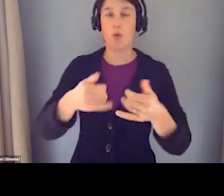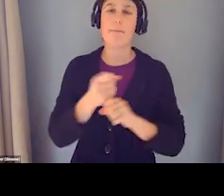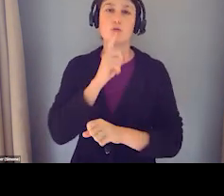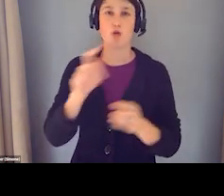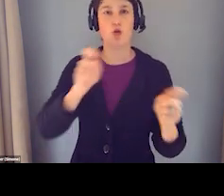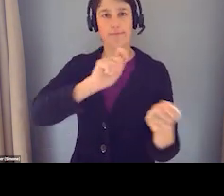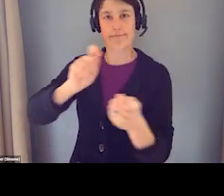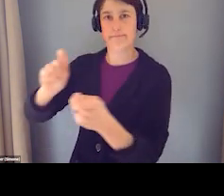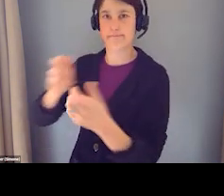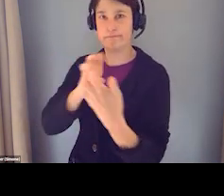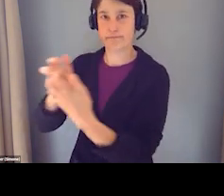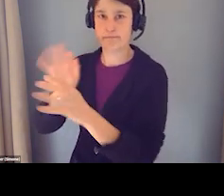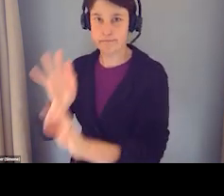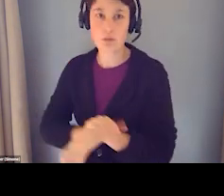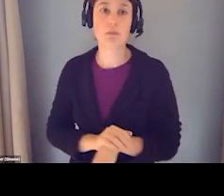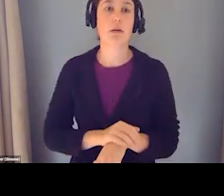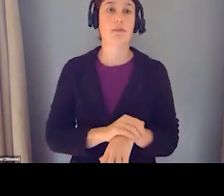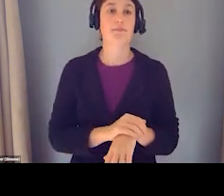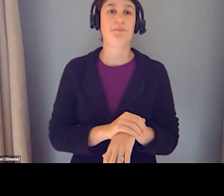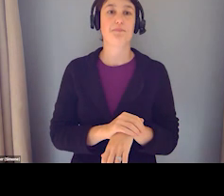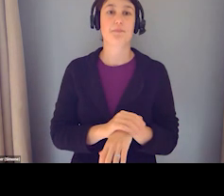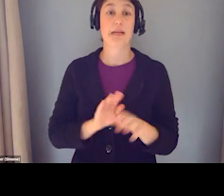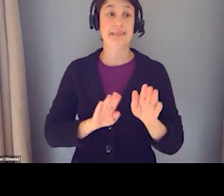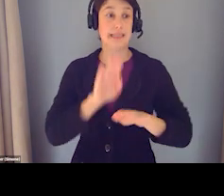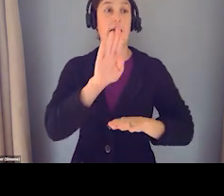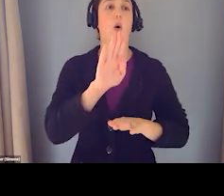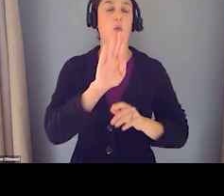but up please make sure you're checking to see where that lands.